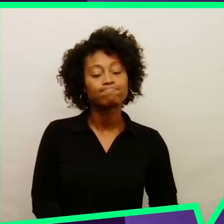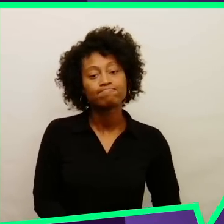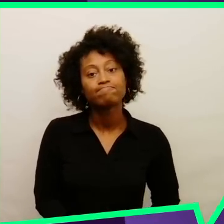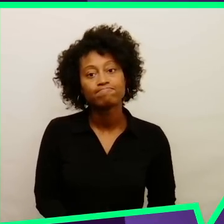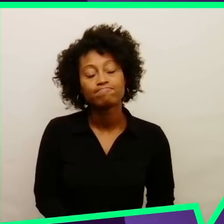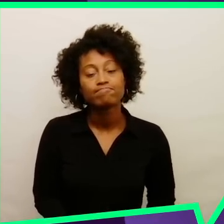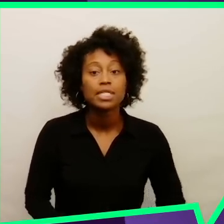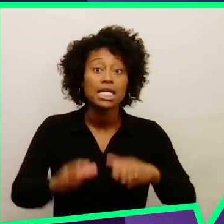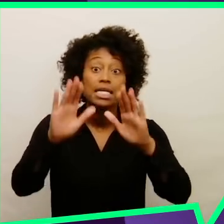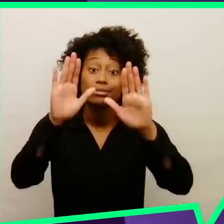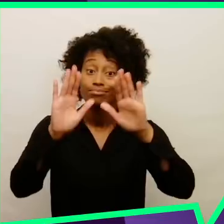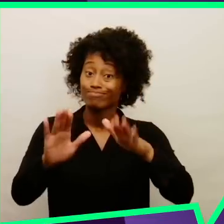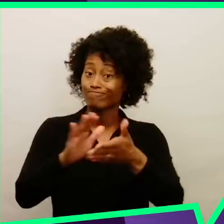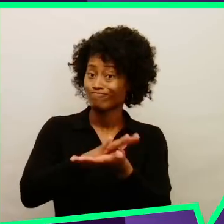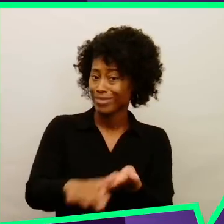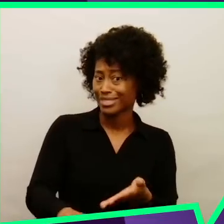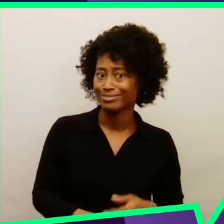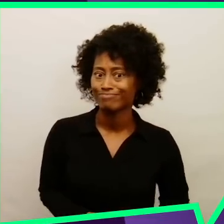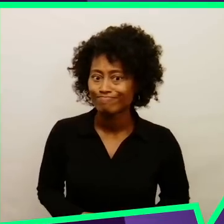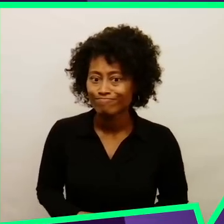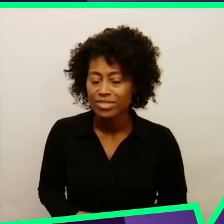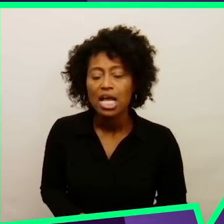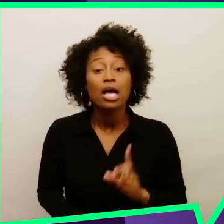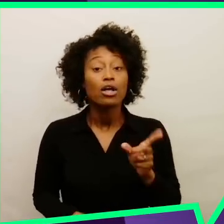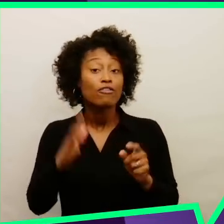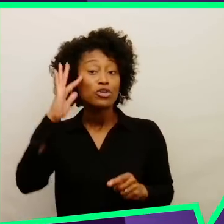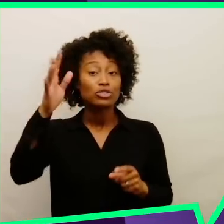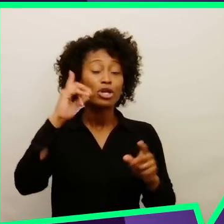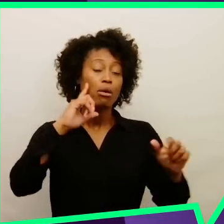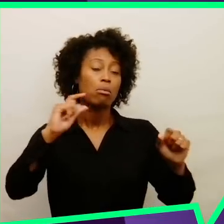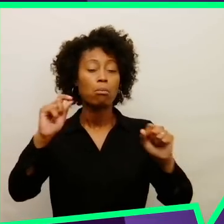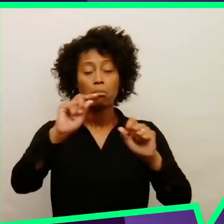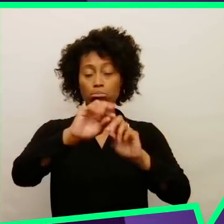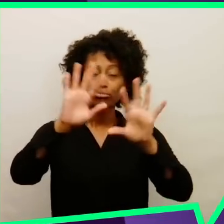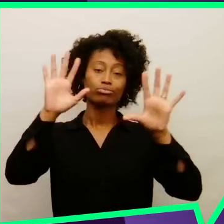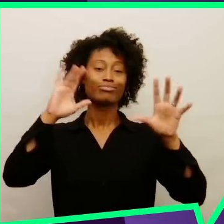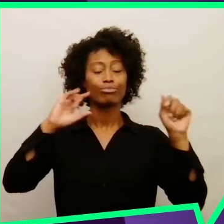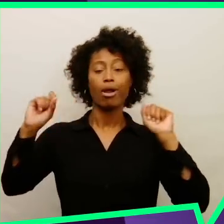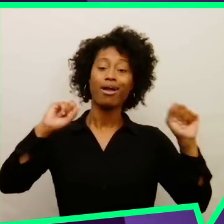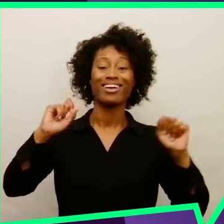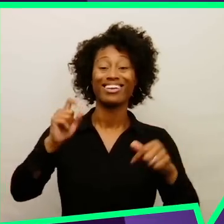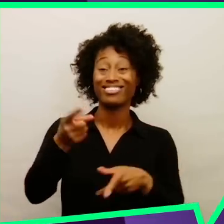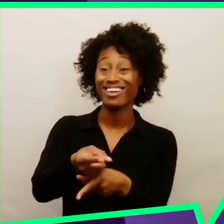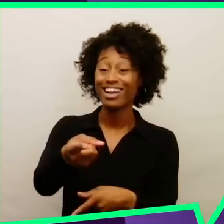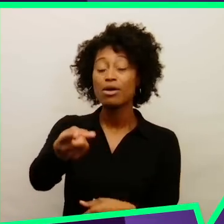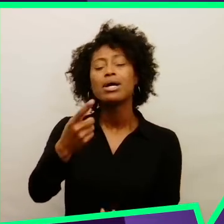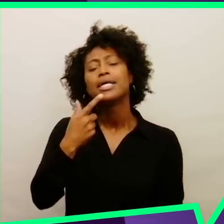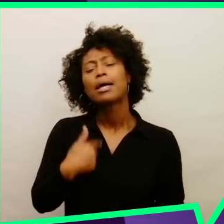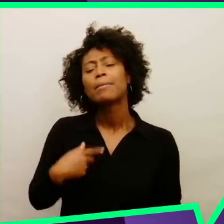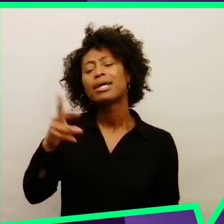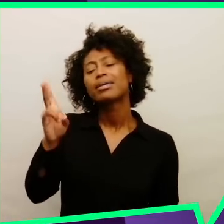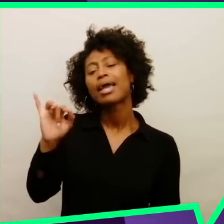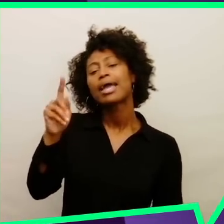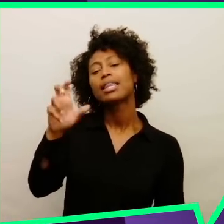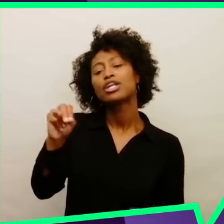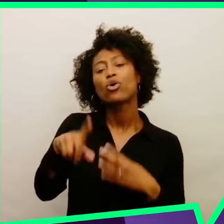potentially be a tool for those types of platforms as well. Nice. Excellent. The future is bright.